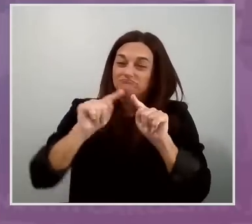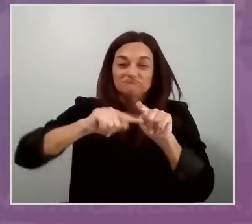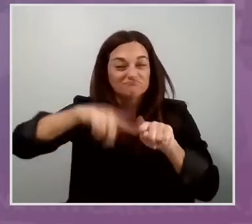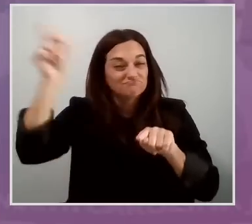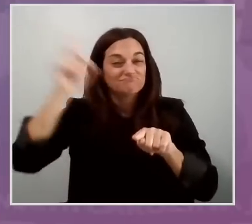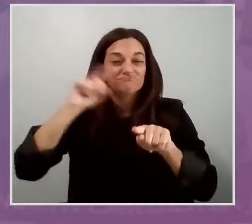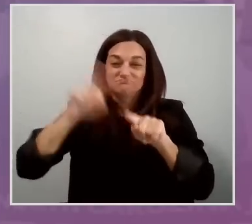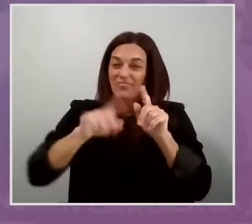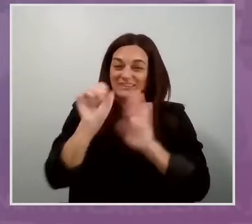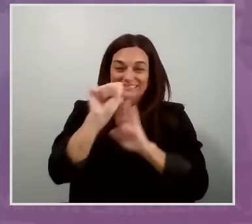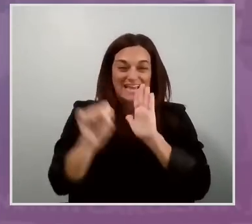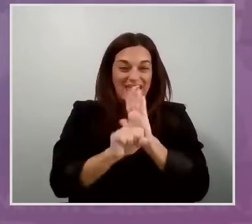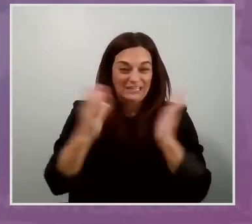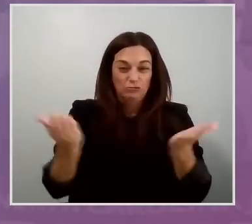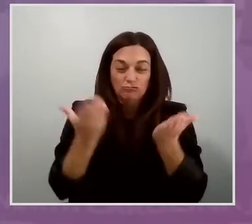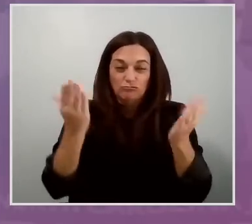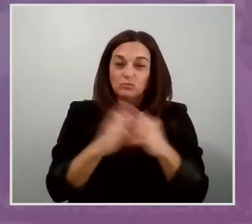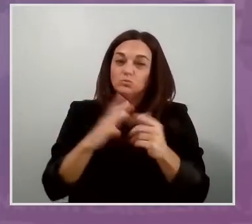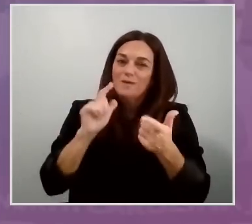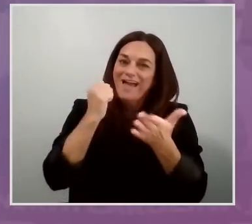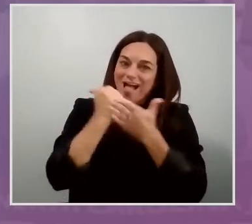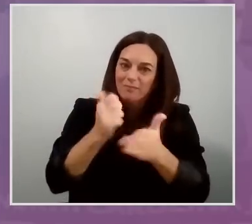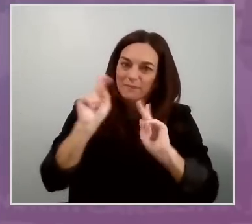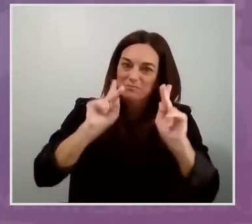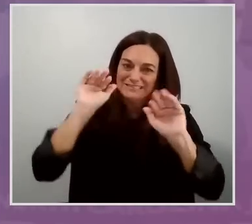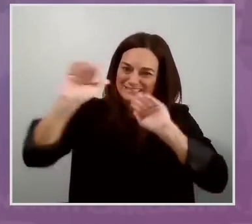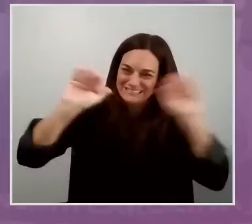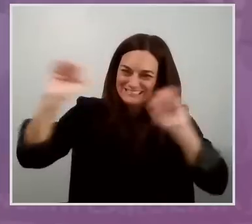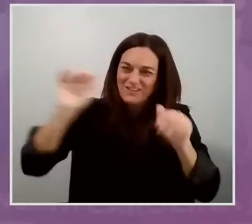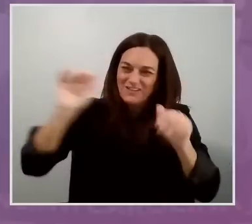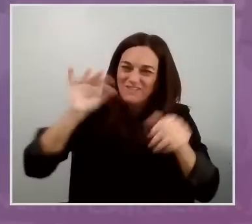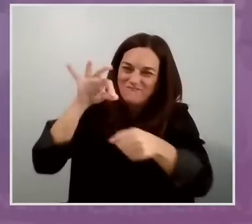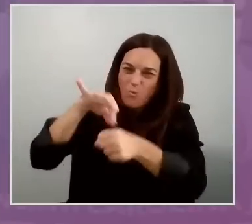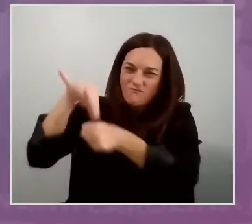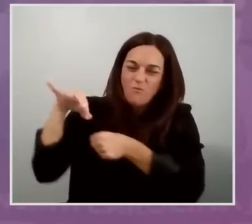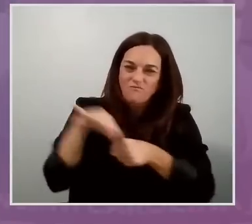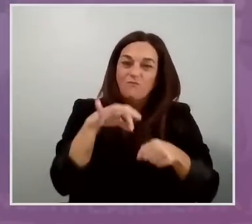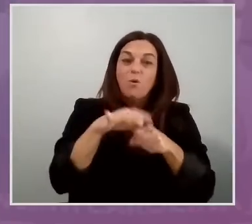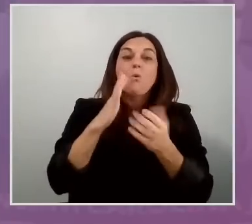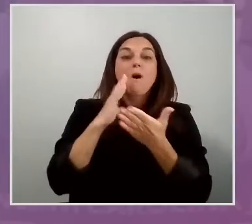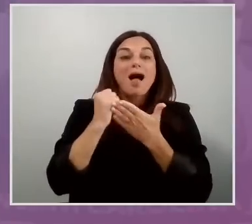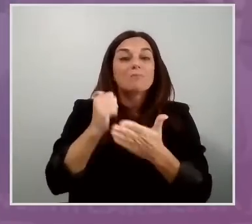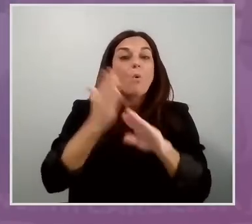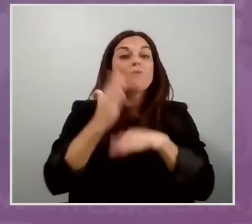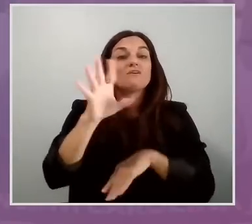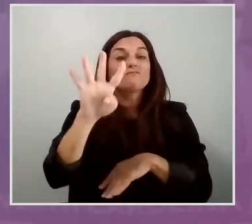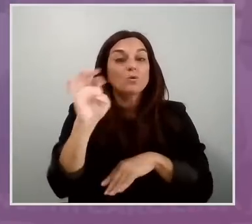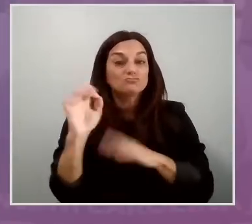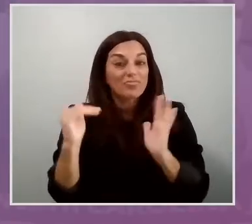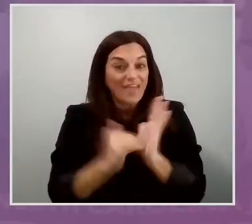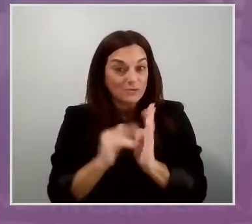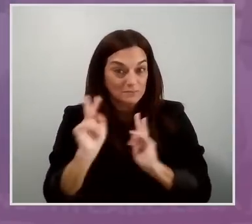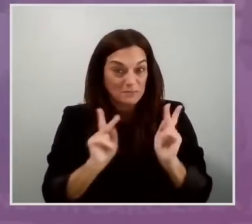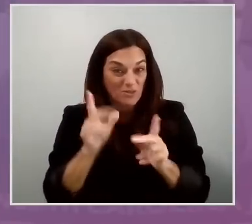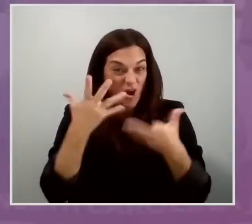TIRELESSLY WITH ALL OF MY COLLEAGUES ACROSS THE STATE TO